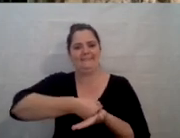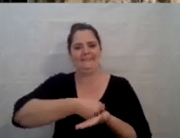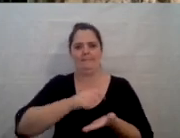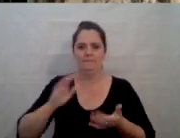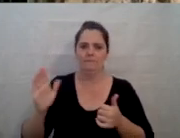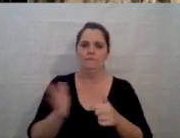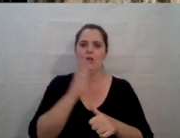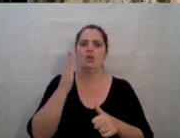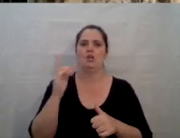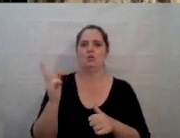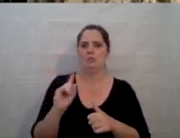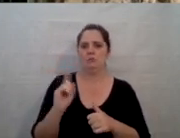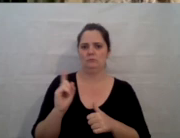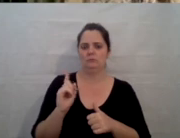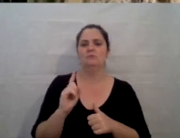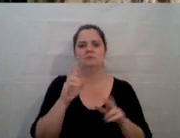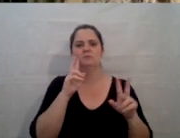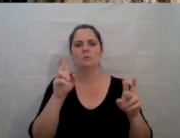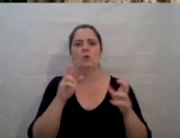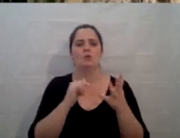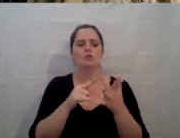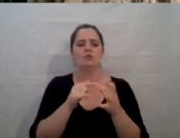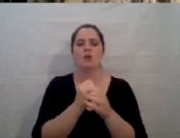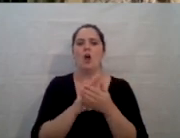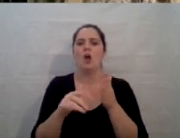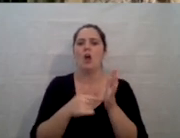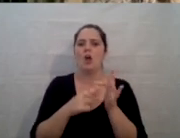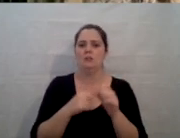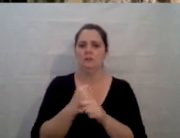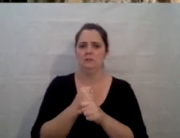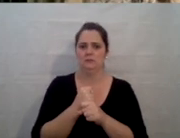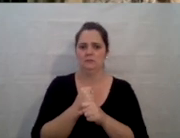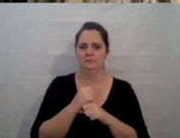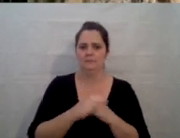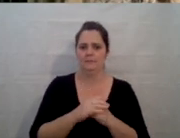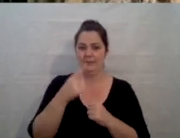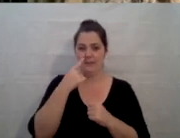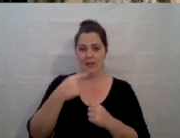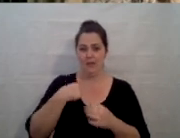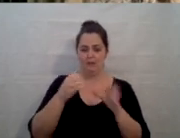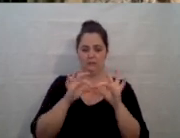and you've seen me rocking around here in front of the camera and speaking to you and holding this long bamboo stick.